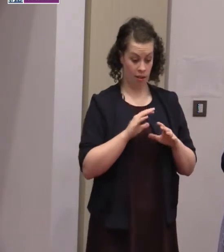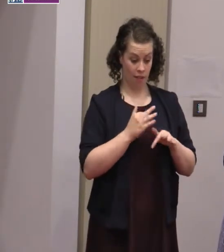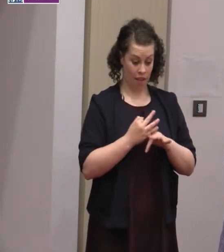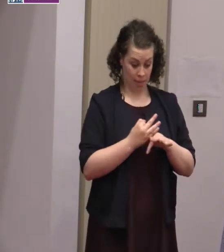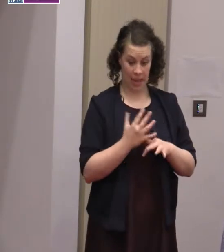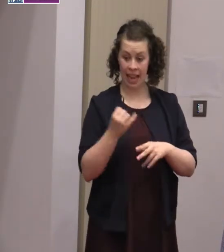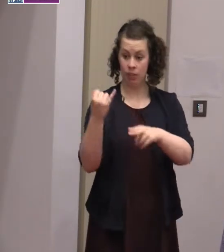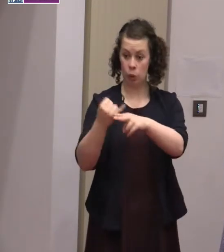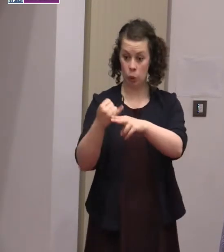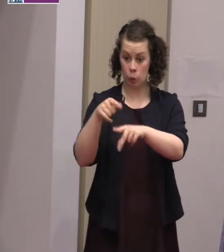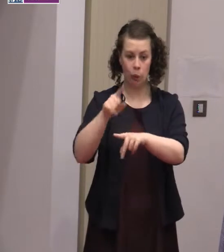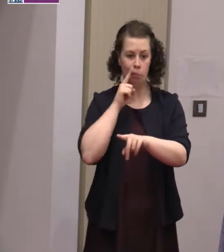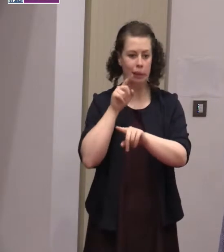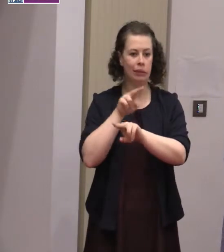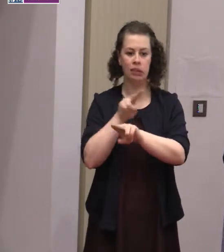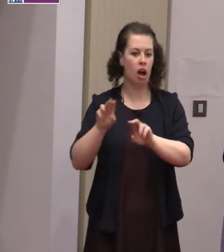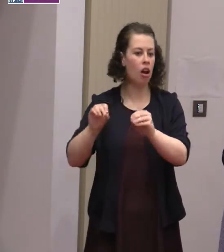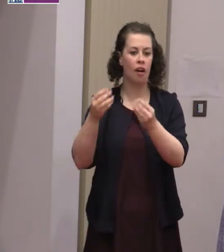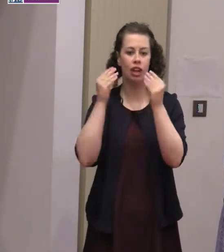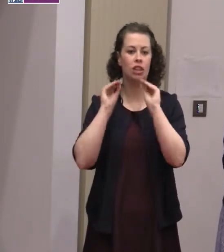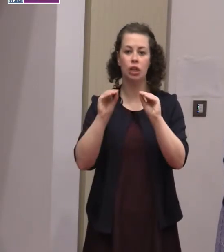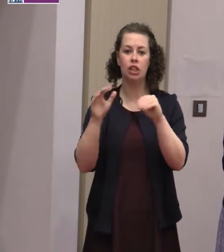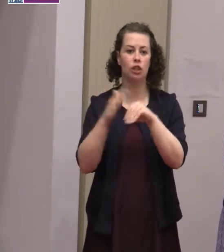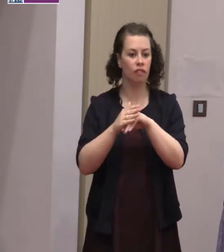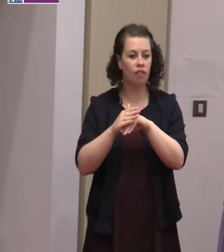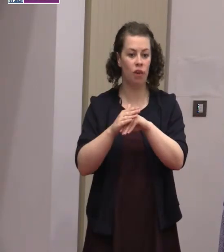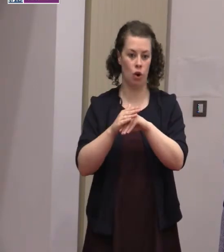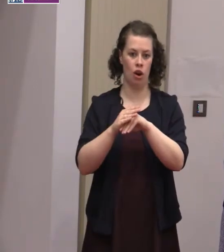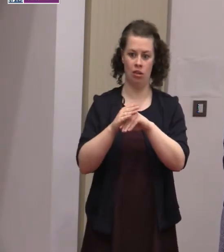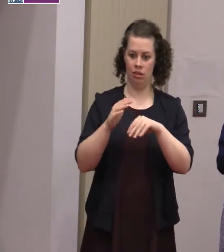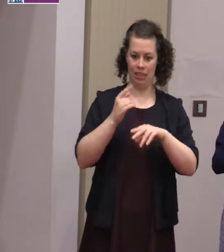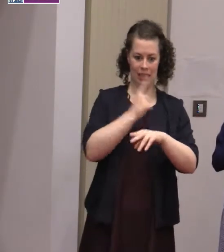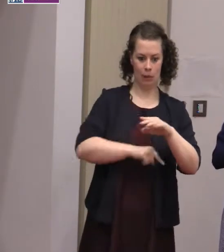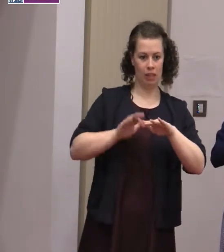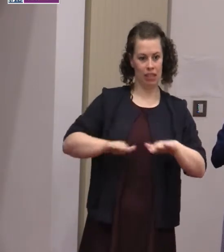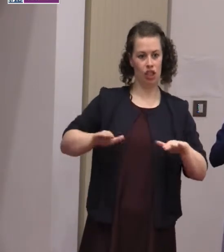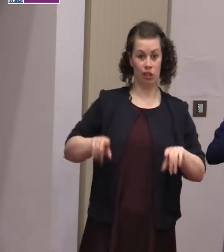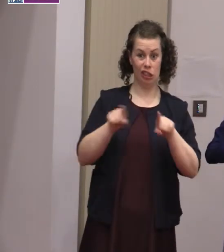offer education to children with disabilities on an equal basis to others, children with